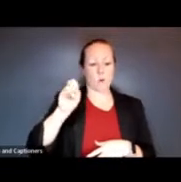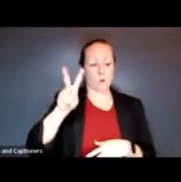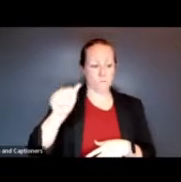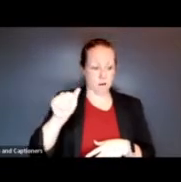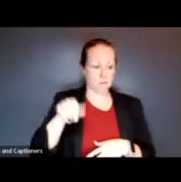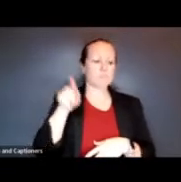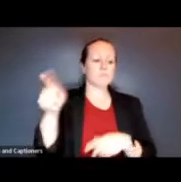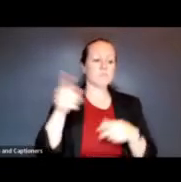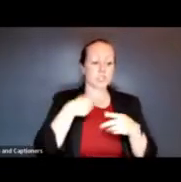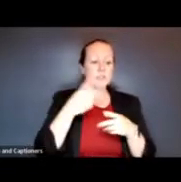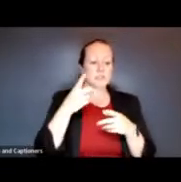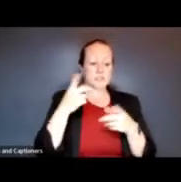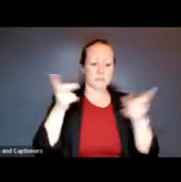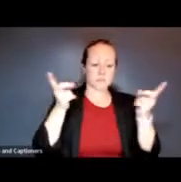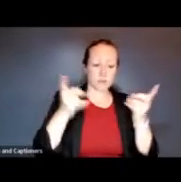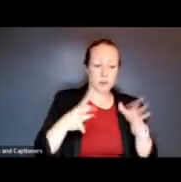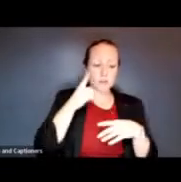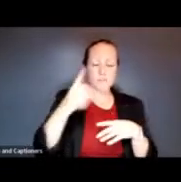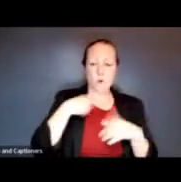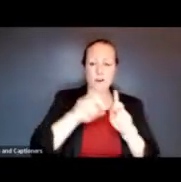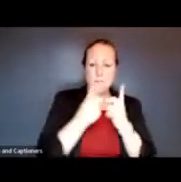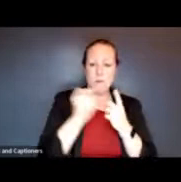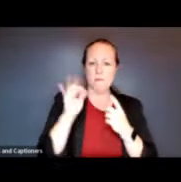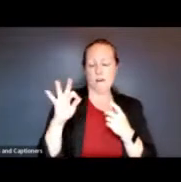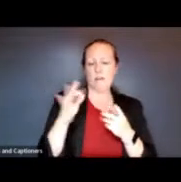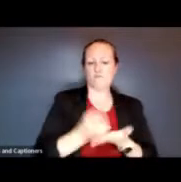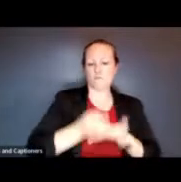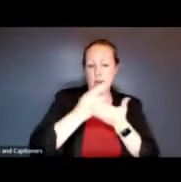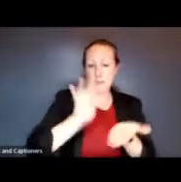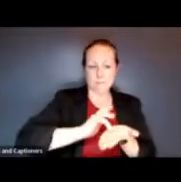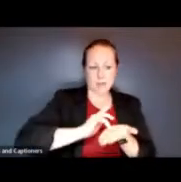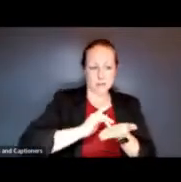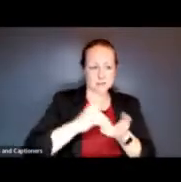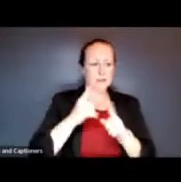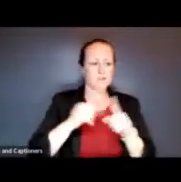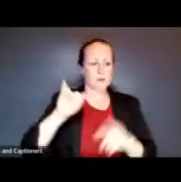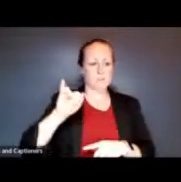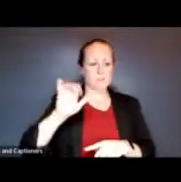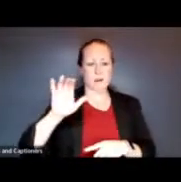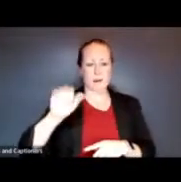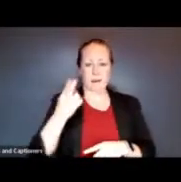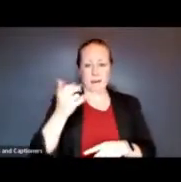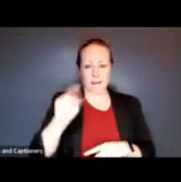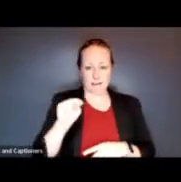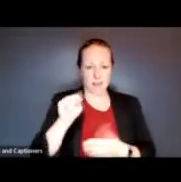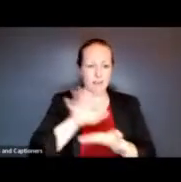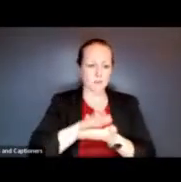medicine or sorry Department of Rehabilitation Medicine at the Icahn School of Medicine at